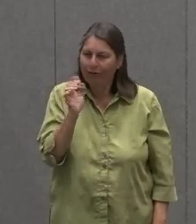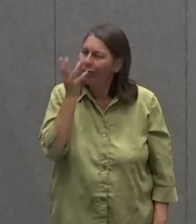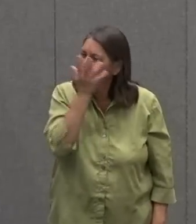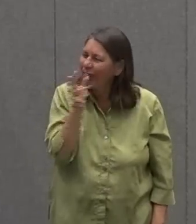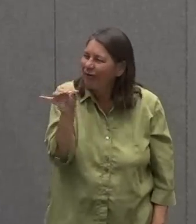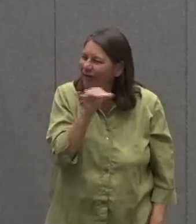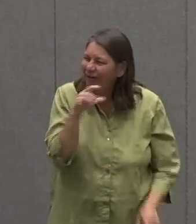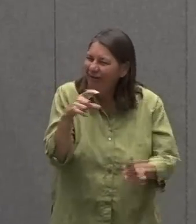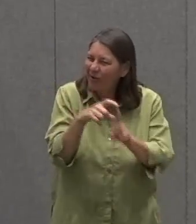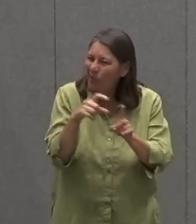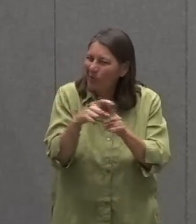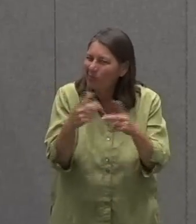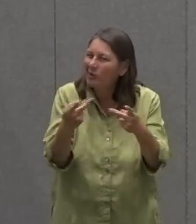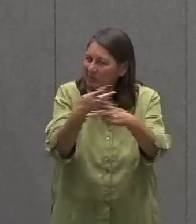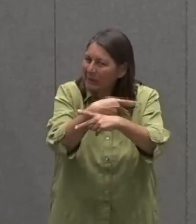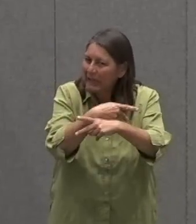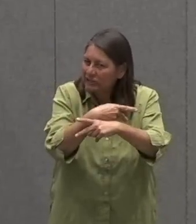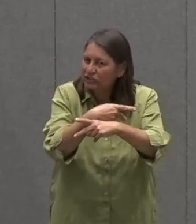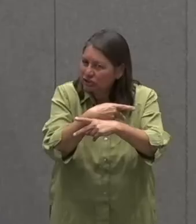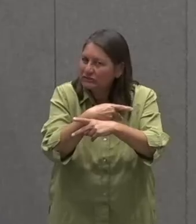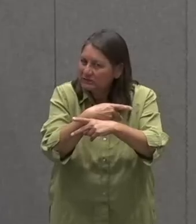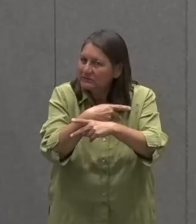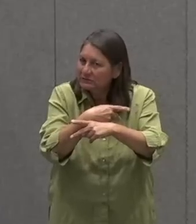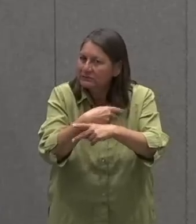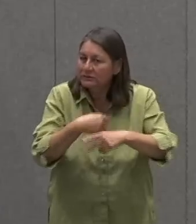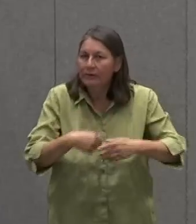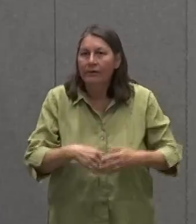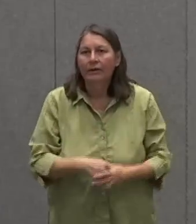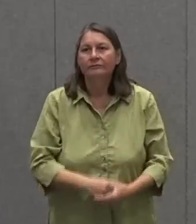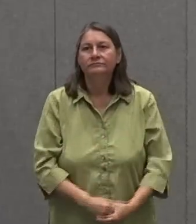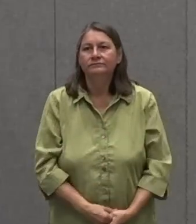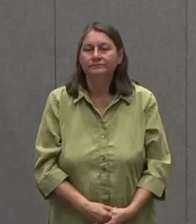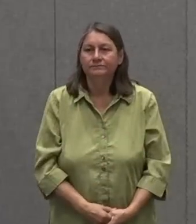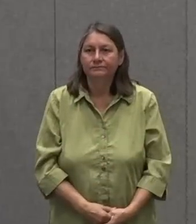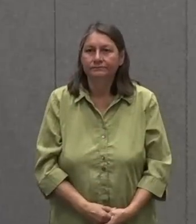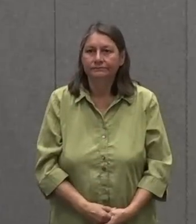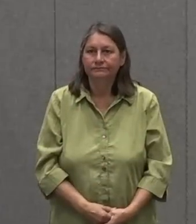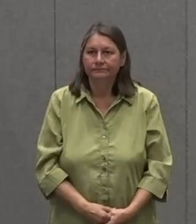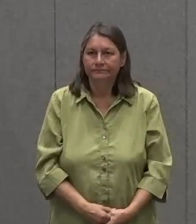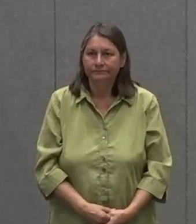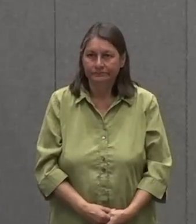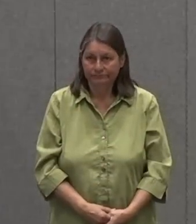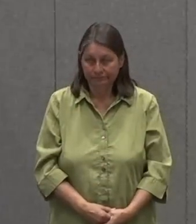we're getting multiples of a number. So multiples, and I'm gonna just make a line right here